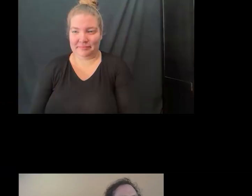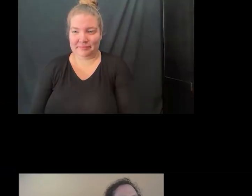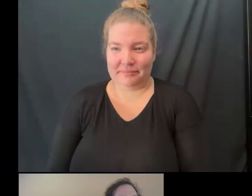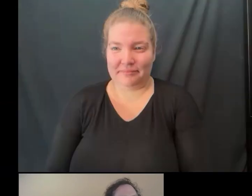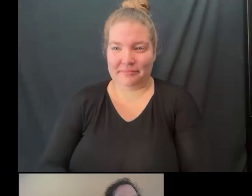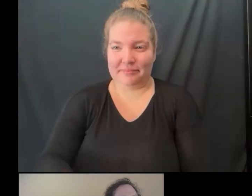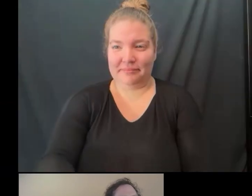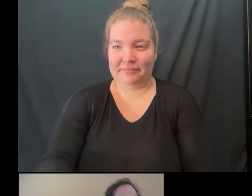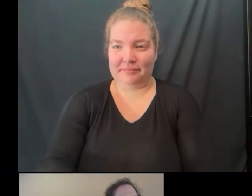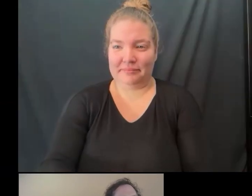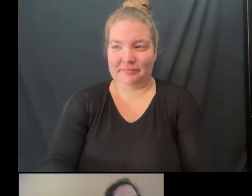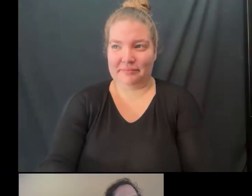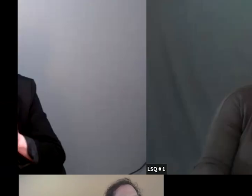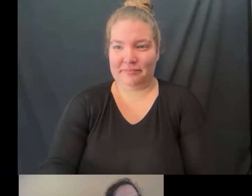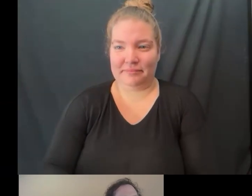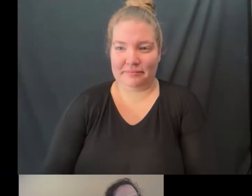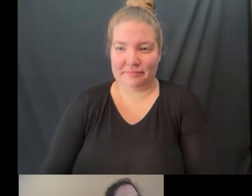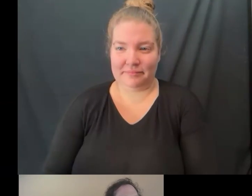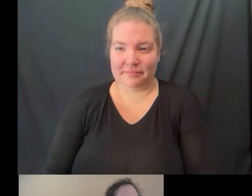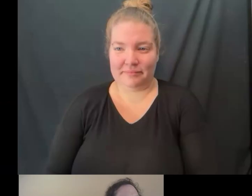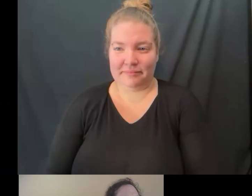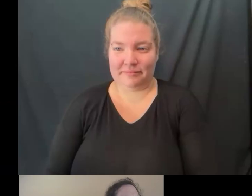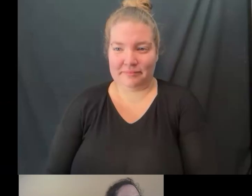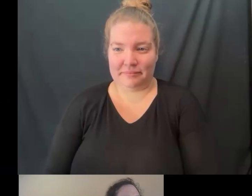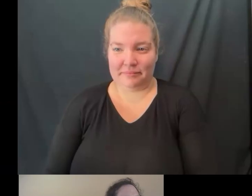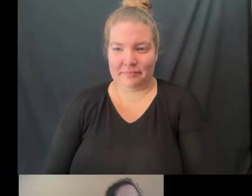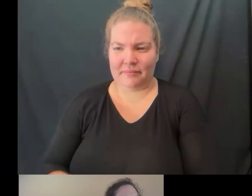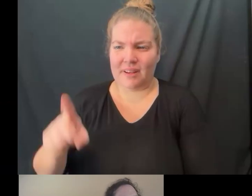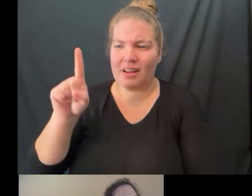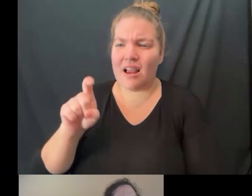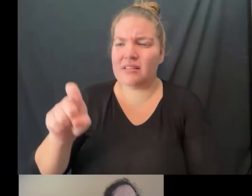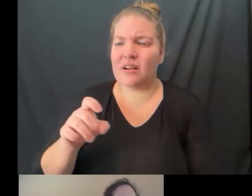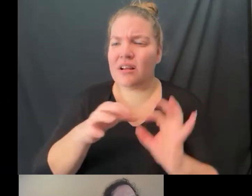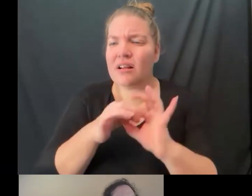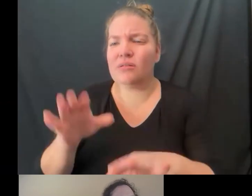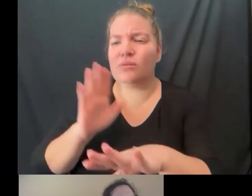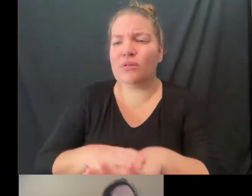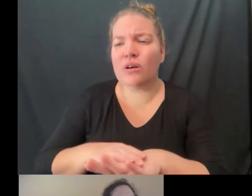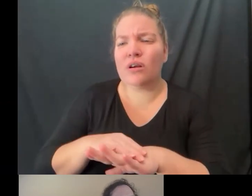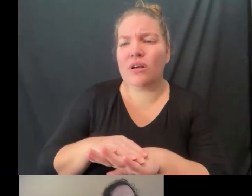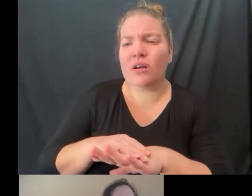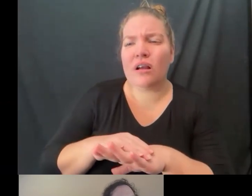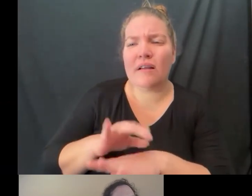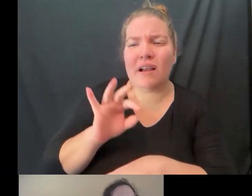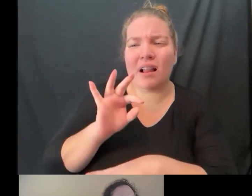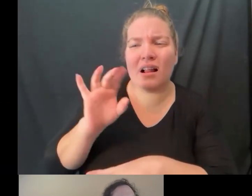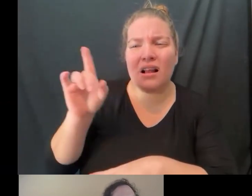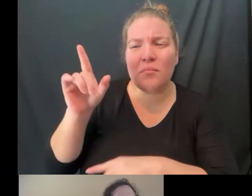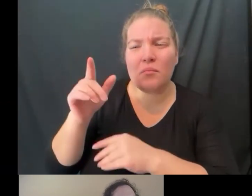Can you confirm that the federal provincial territorial partnerships round upwards to the federal standard?